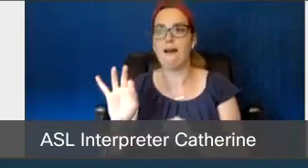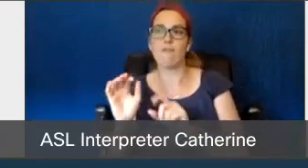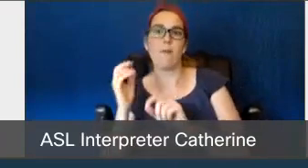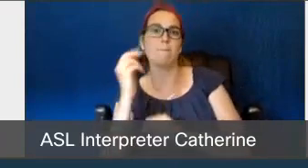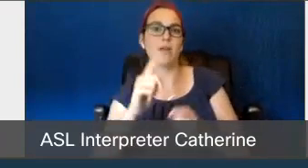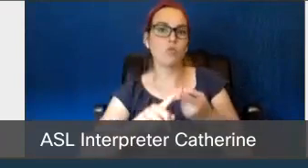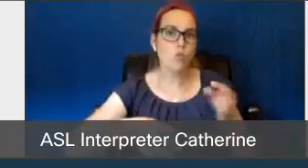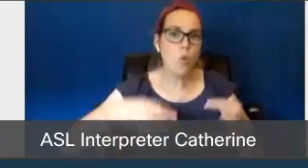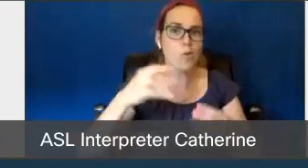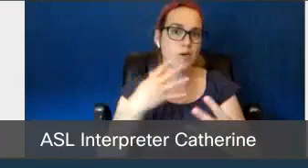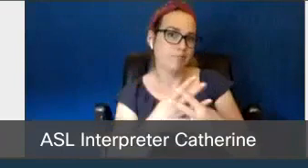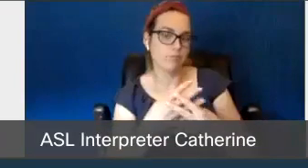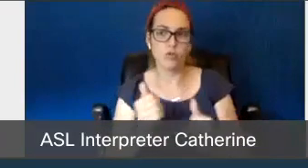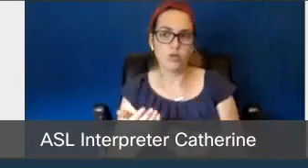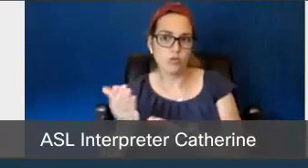as by giving people the tools to be successful.